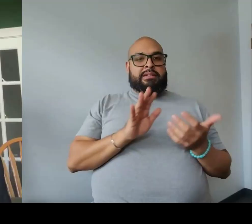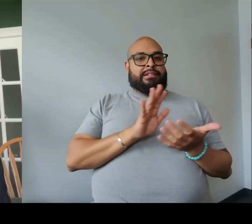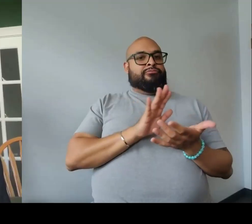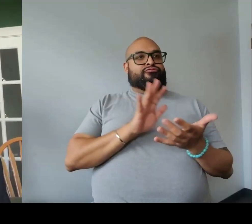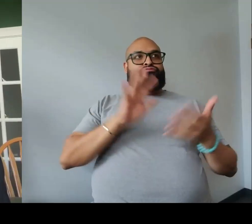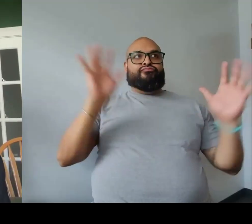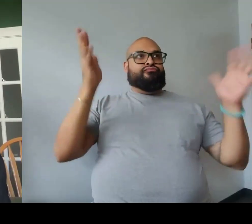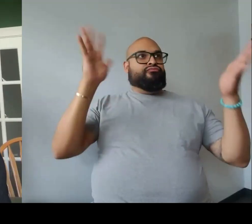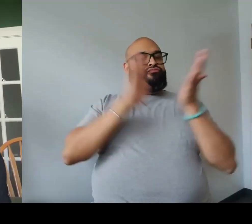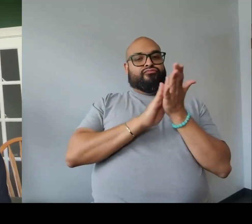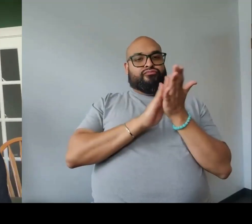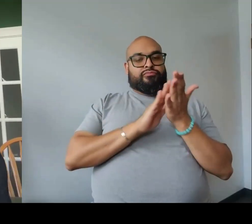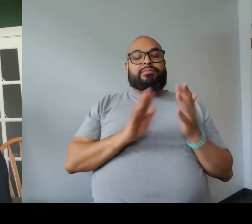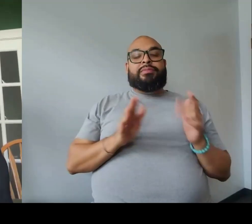I added a note in the handout.